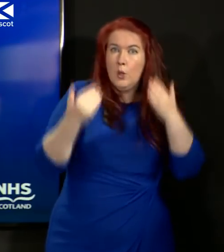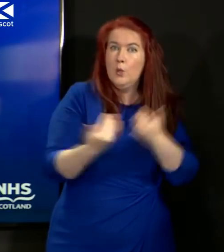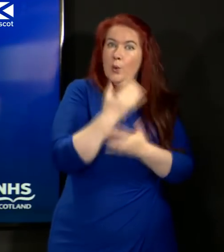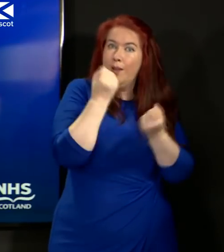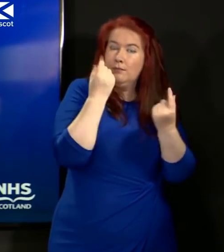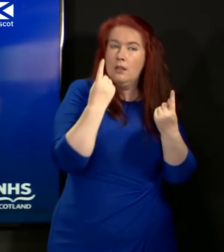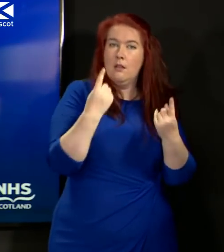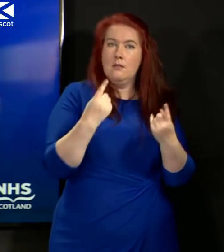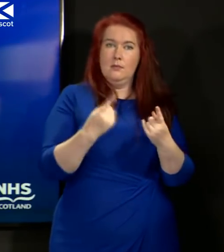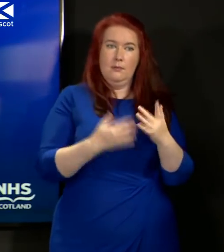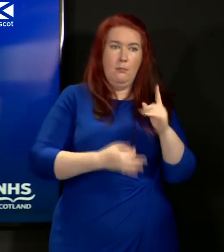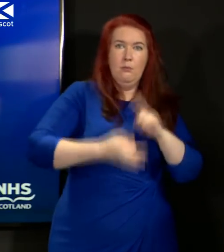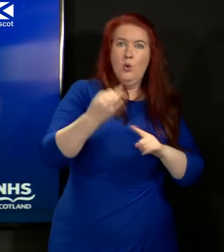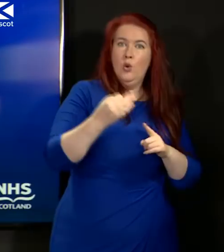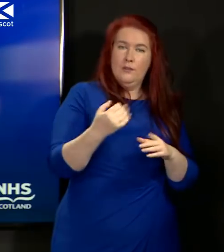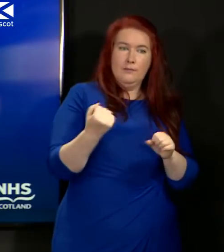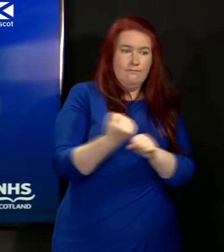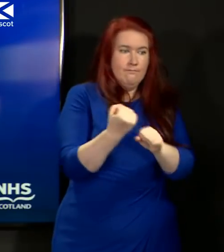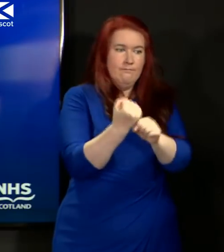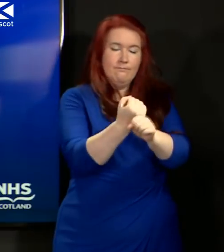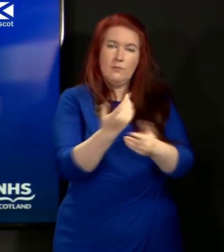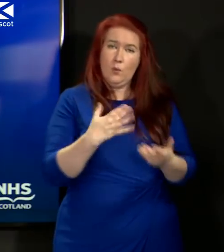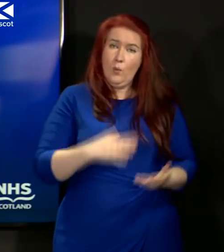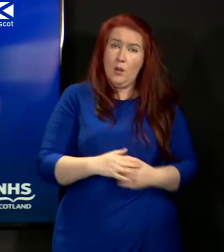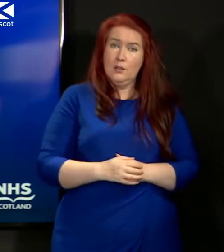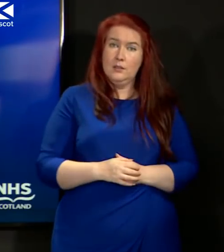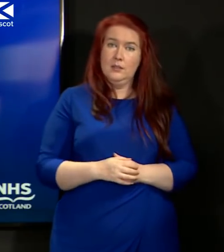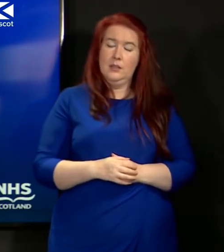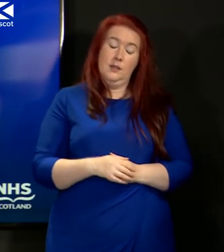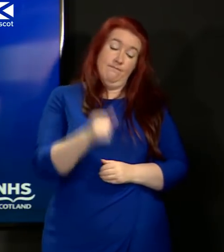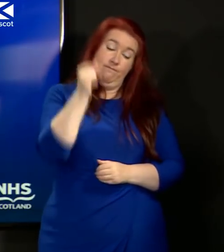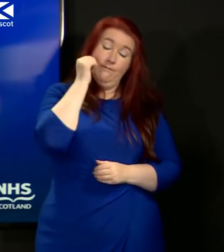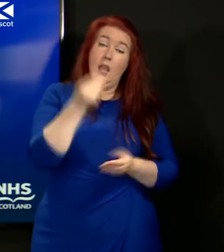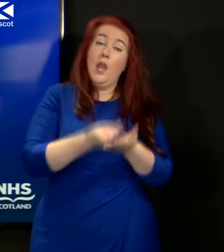productivity. The economy will not go back to where it was, and we know